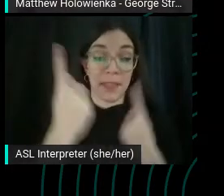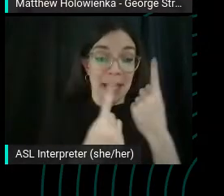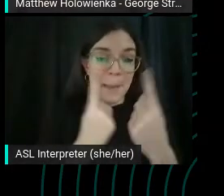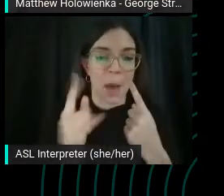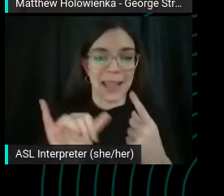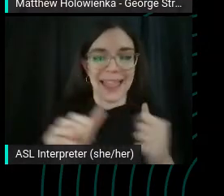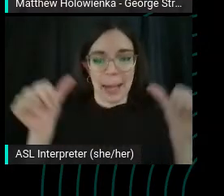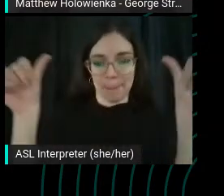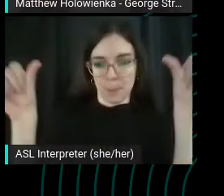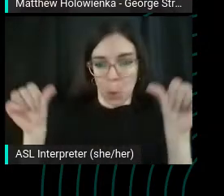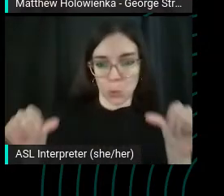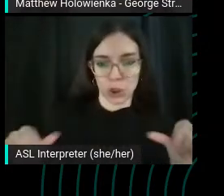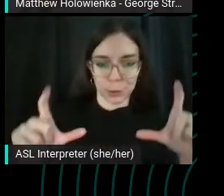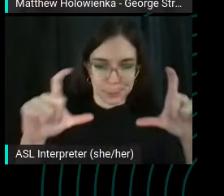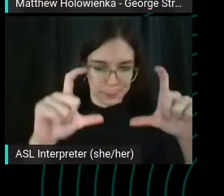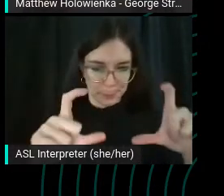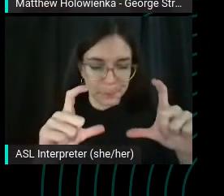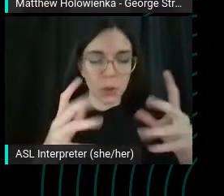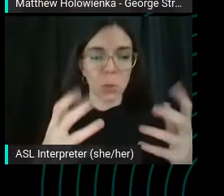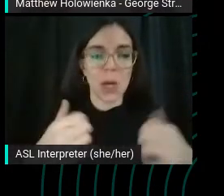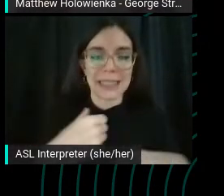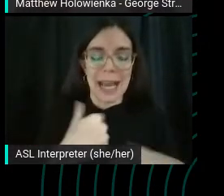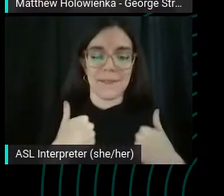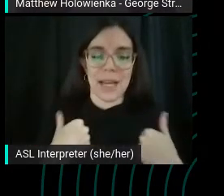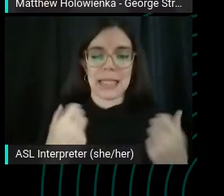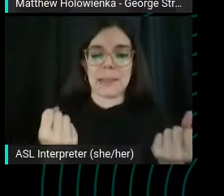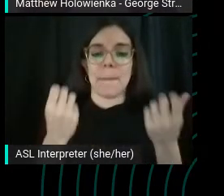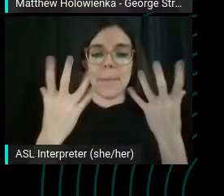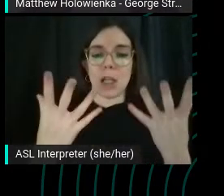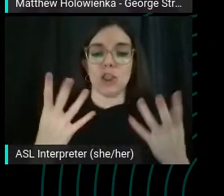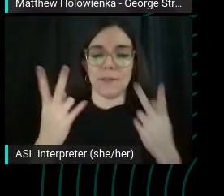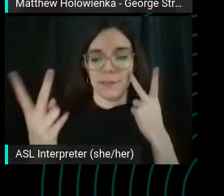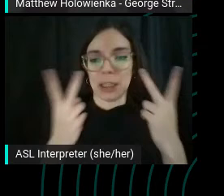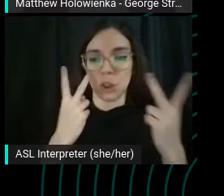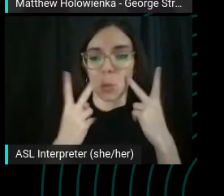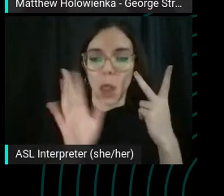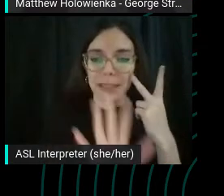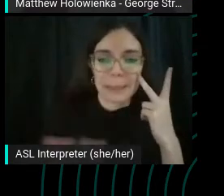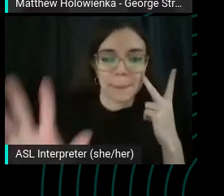it's something that you want to take as much visual real estate as you possibly can. And to make this artwork move,